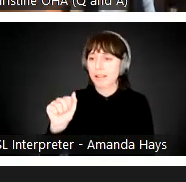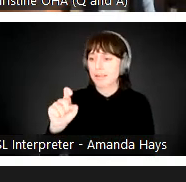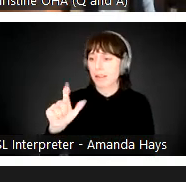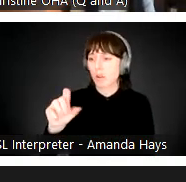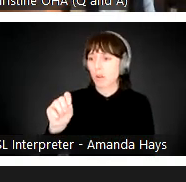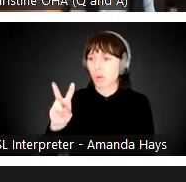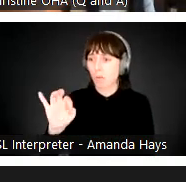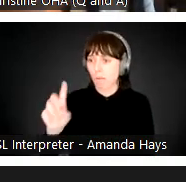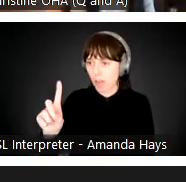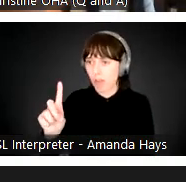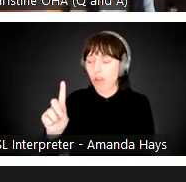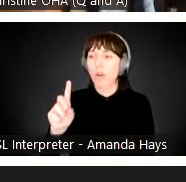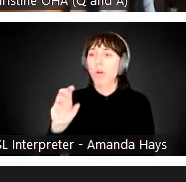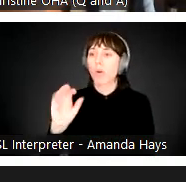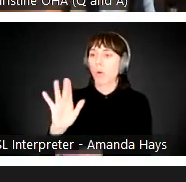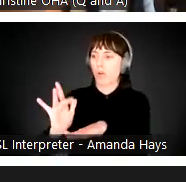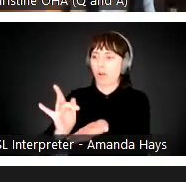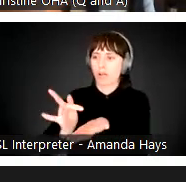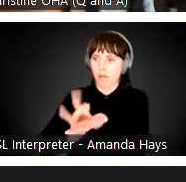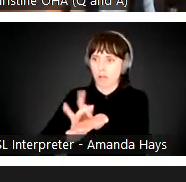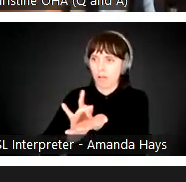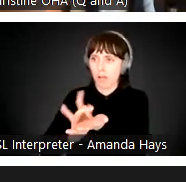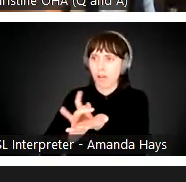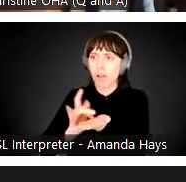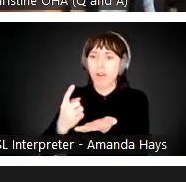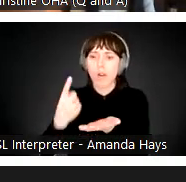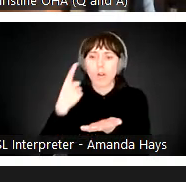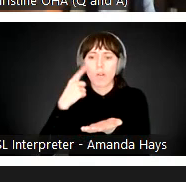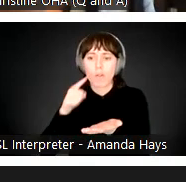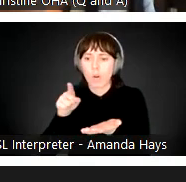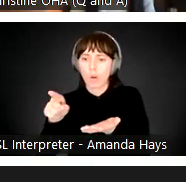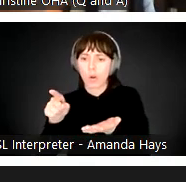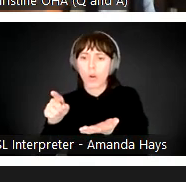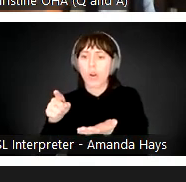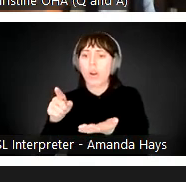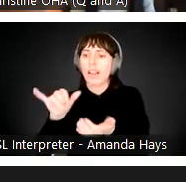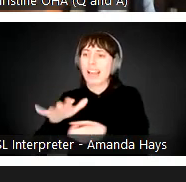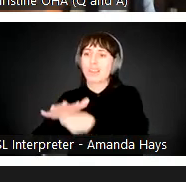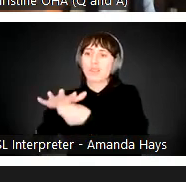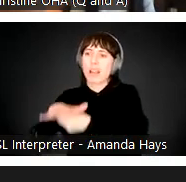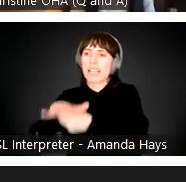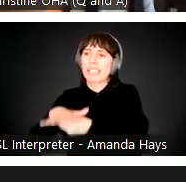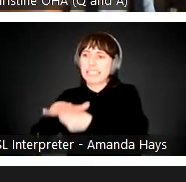medications for Paxlovid, mitigates or exacerbates Long COVID?"